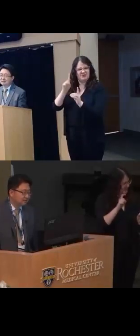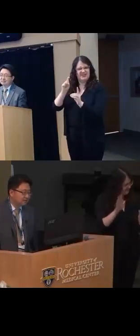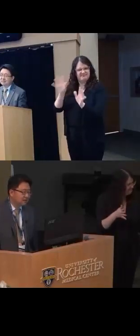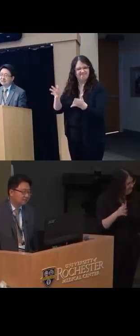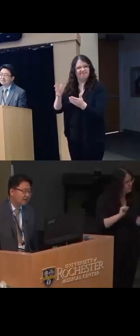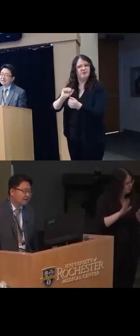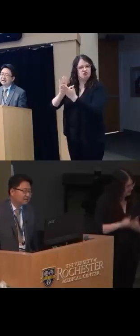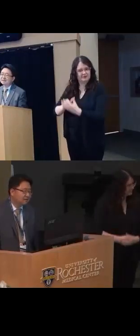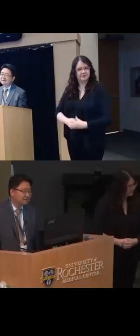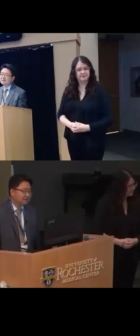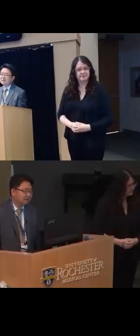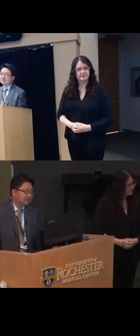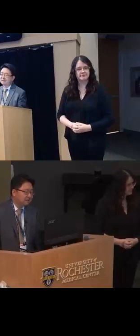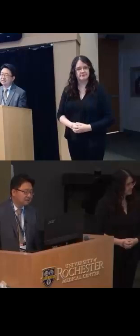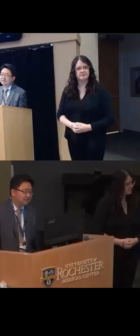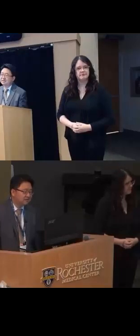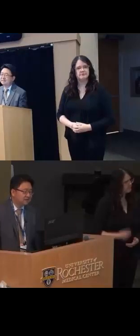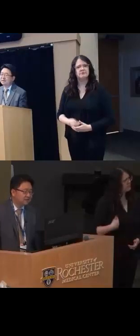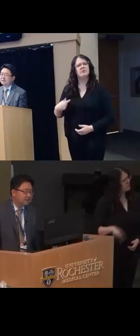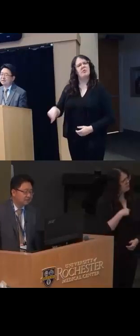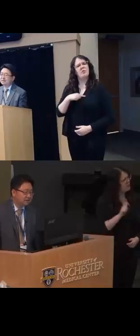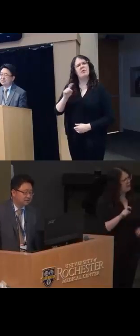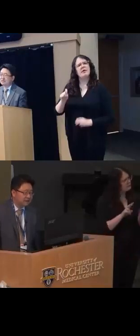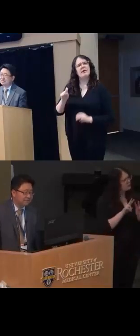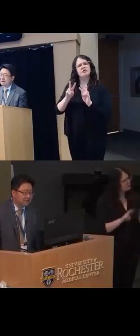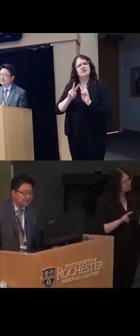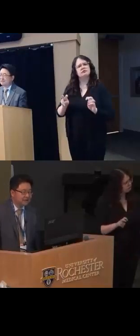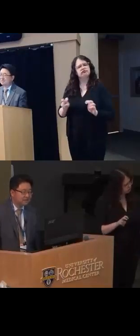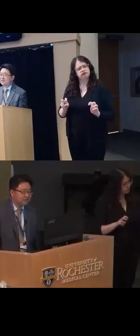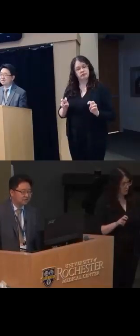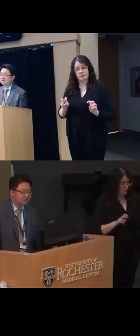we really have to ask ourselves somewhere along our rapid expansion